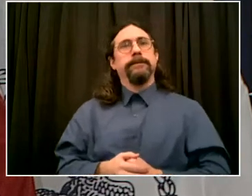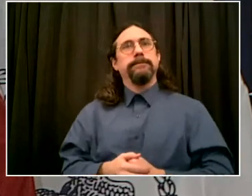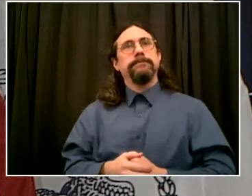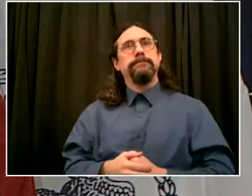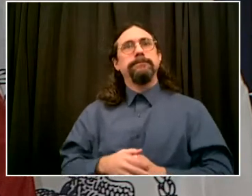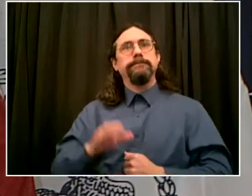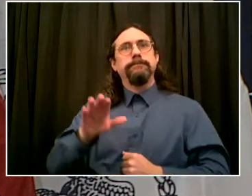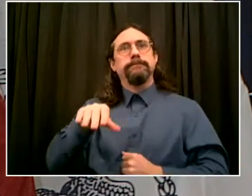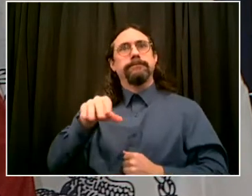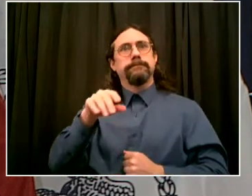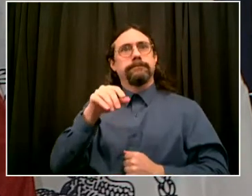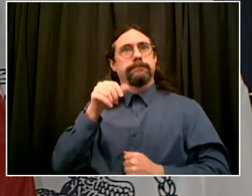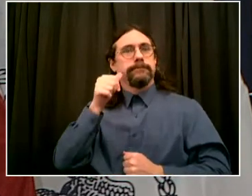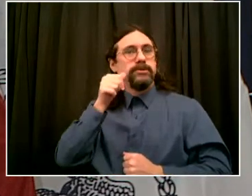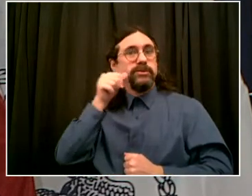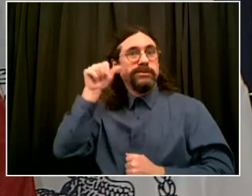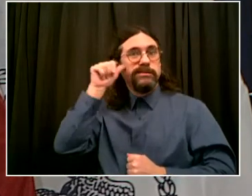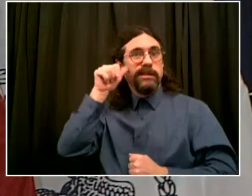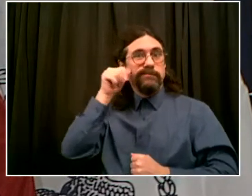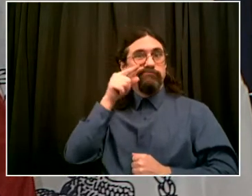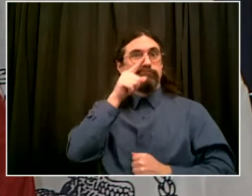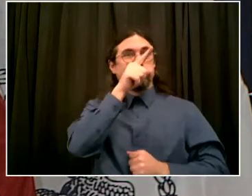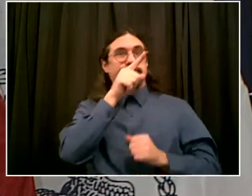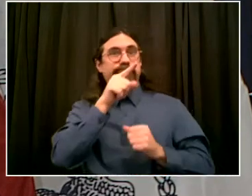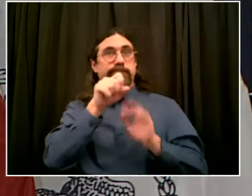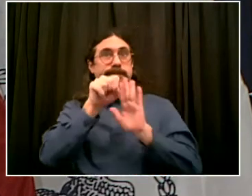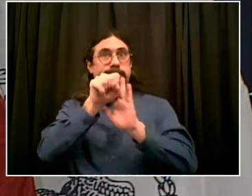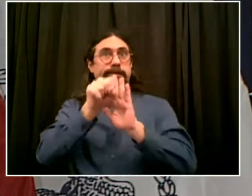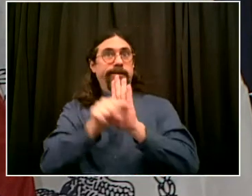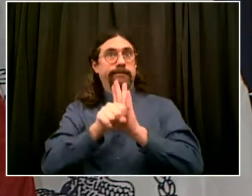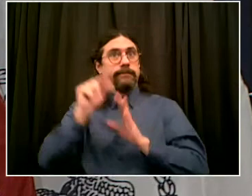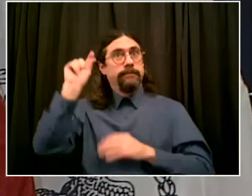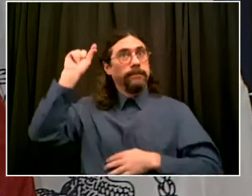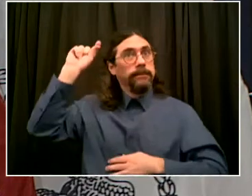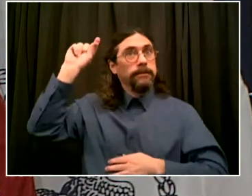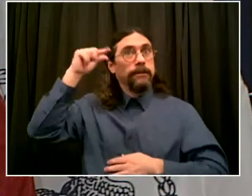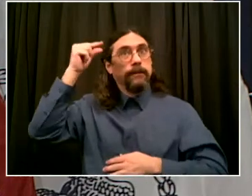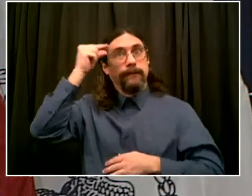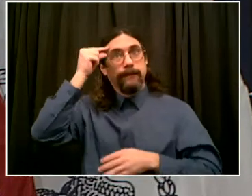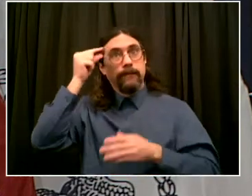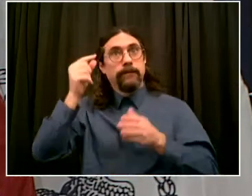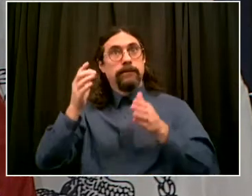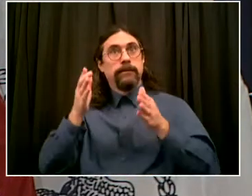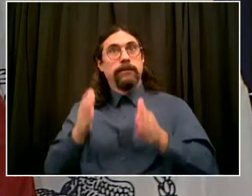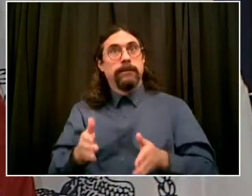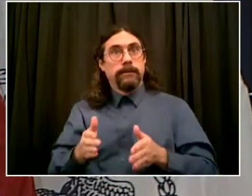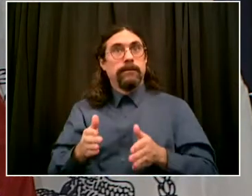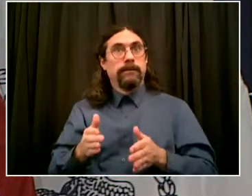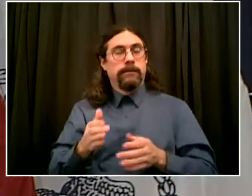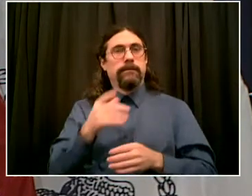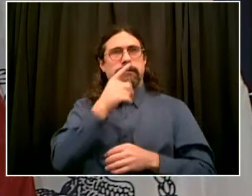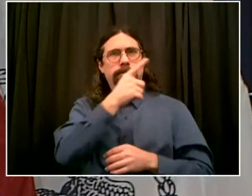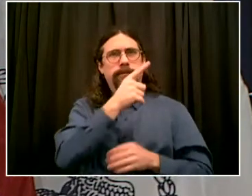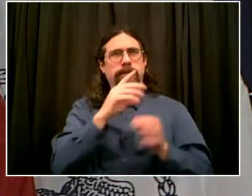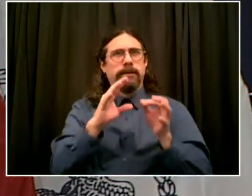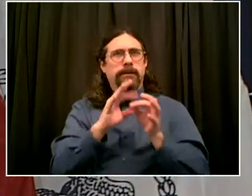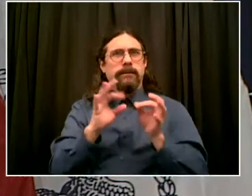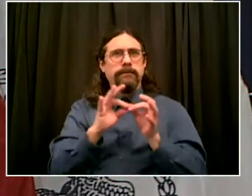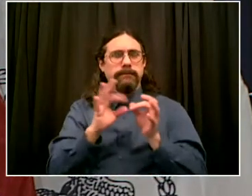THANK YOU. Reporter: I WANTED ASK ABOUT THE VARIANCE, THE GOVERNOR TAAELKD D ABOUTUT